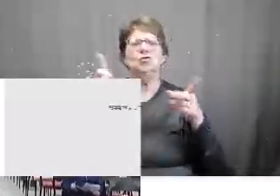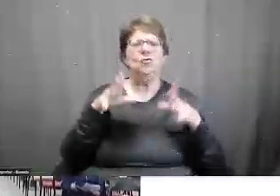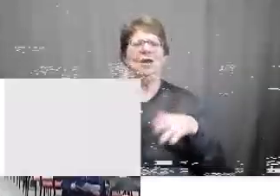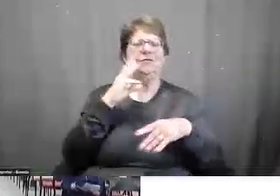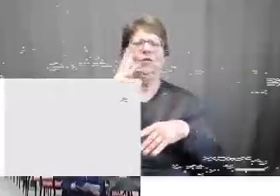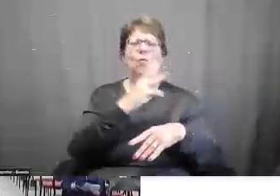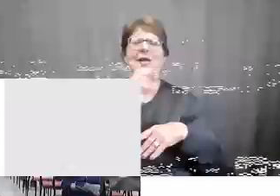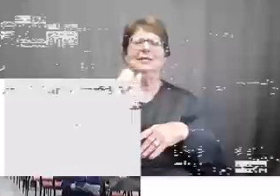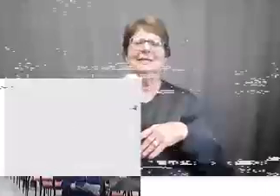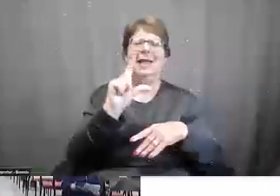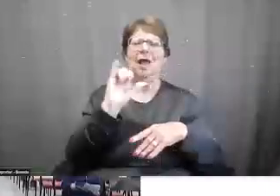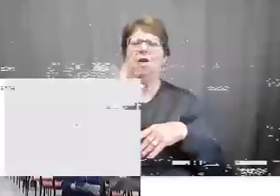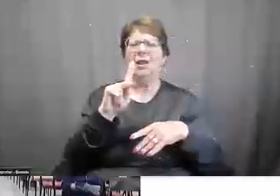Boardroom: If we go to the next slide, please.